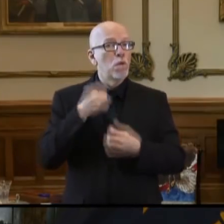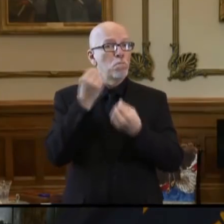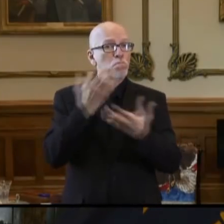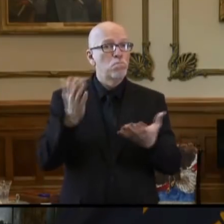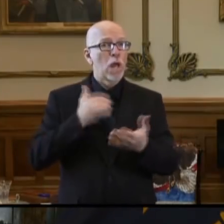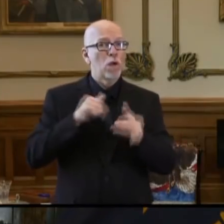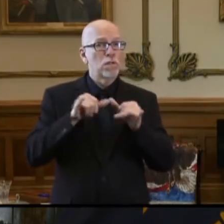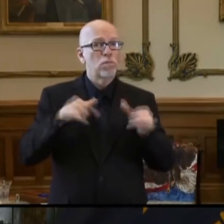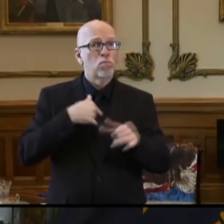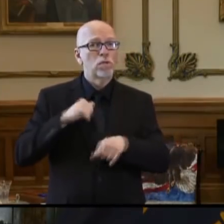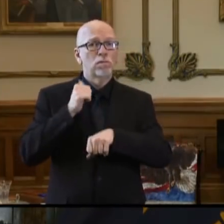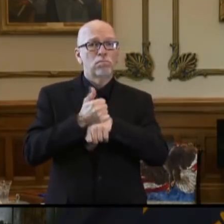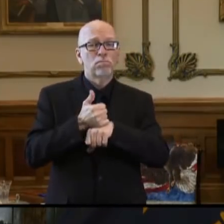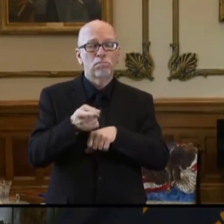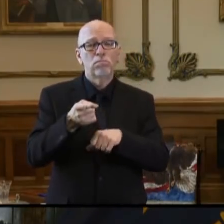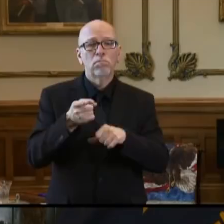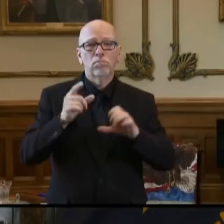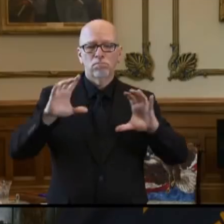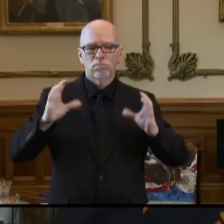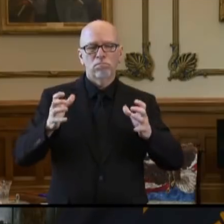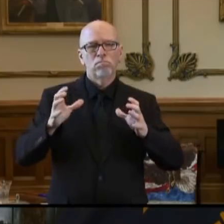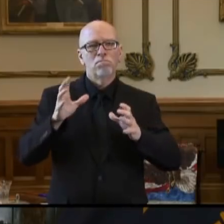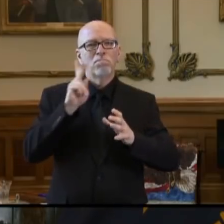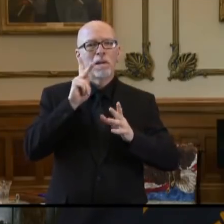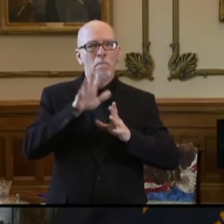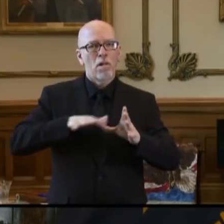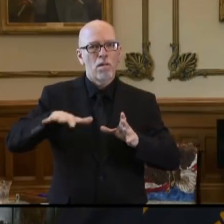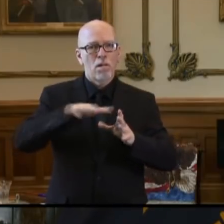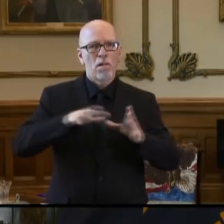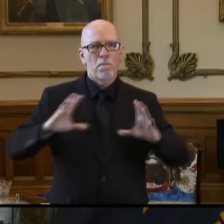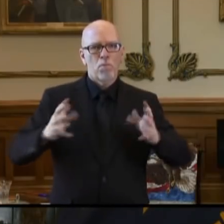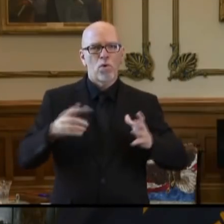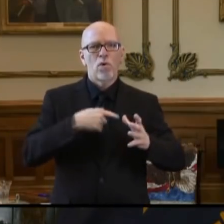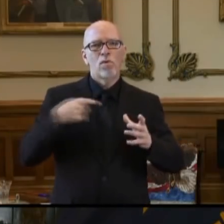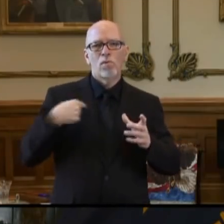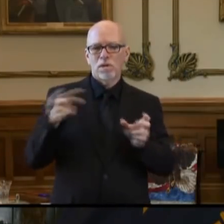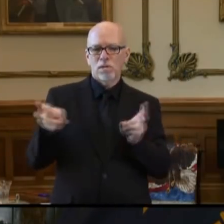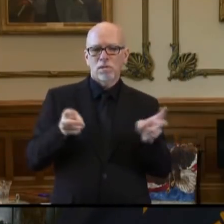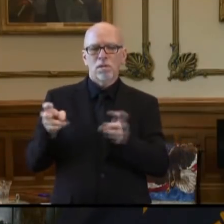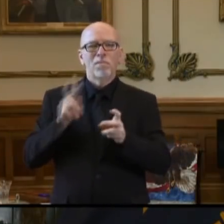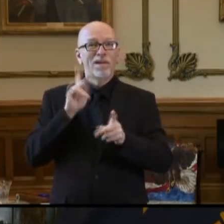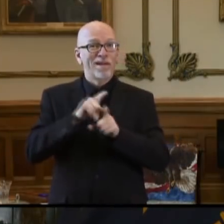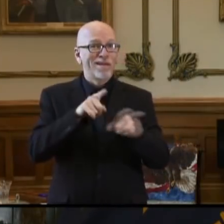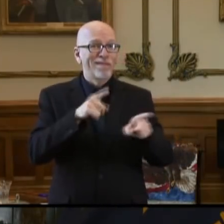WAVE THAT'S COMING OUR WAY. REALLY PROUD TO SAY THAT WE'VE BEEN ABLE ACROSS OUR SYSTEM TO